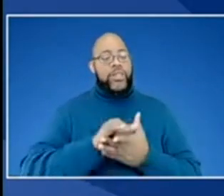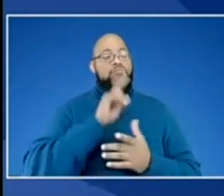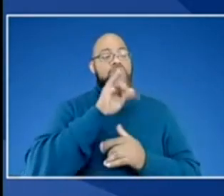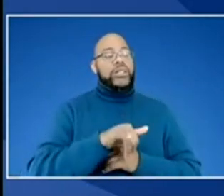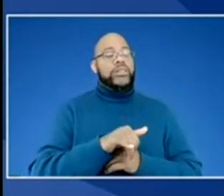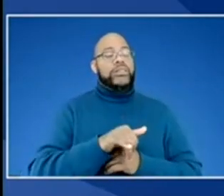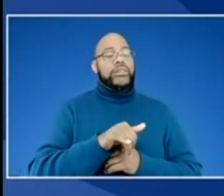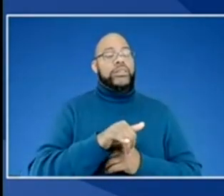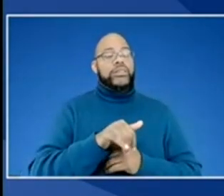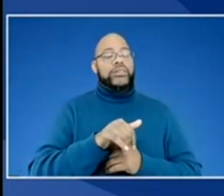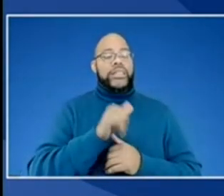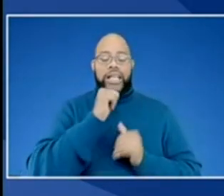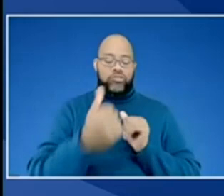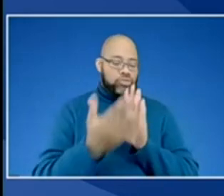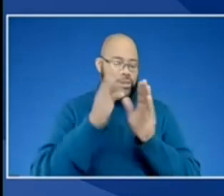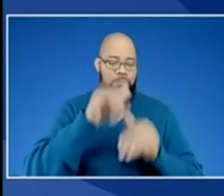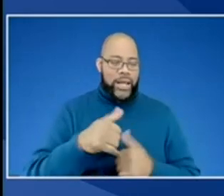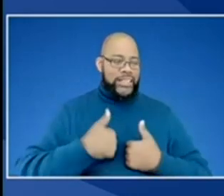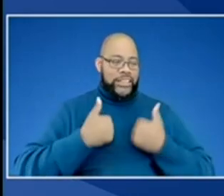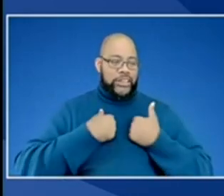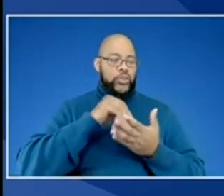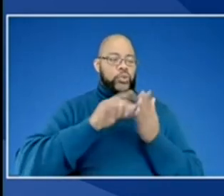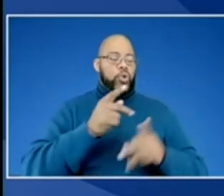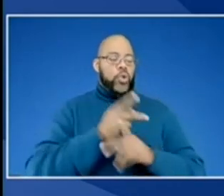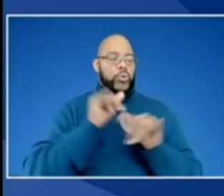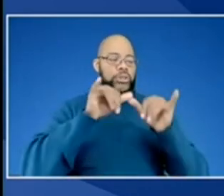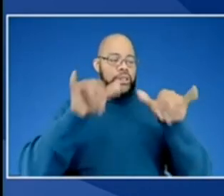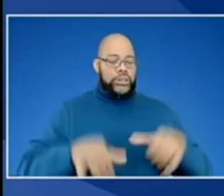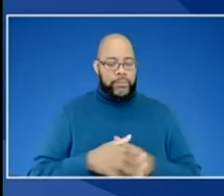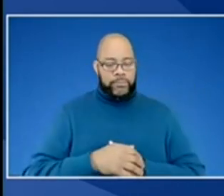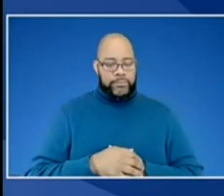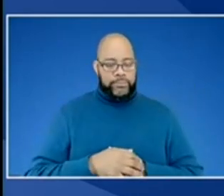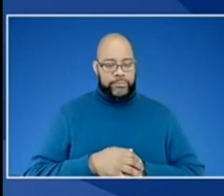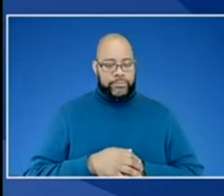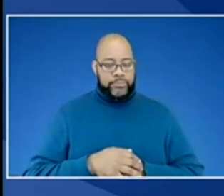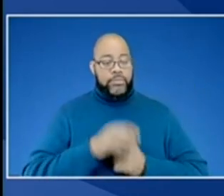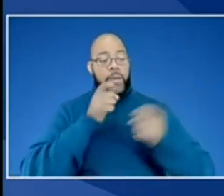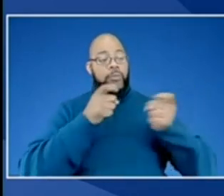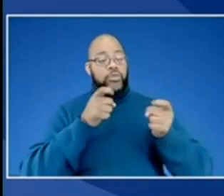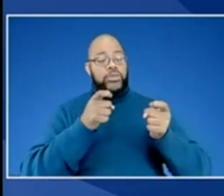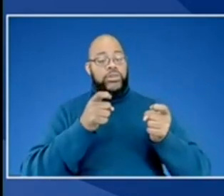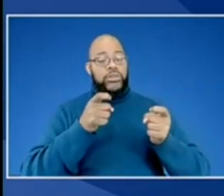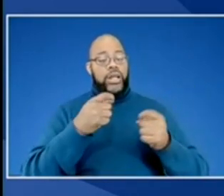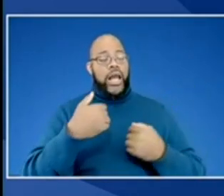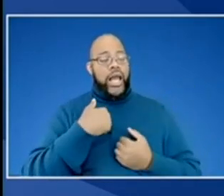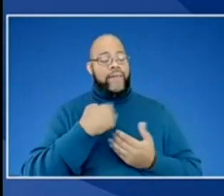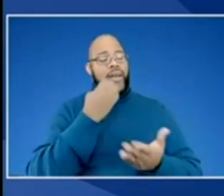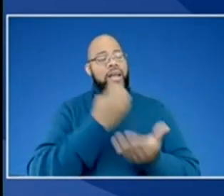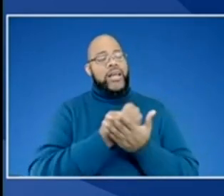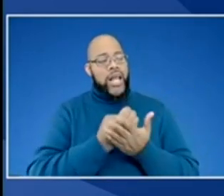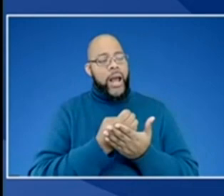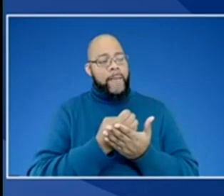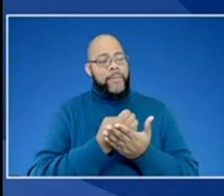unaddressed by the existing student loan system. The administration has a moral and economic imperative to address burdensome